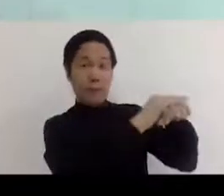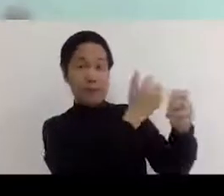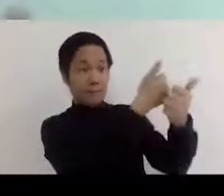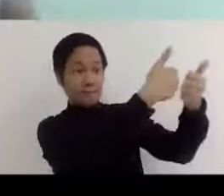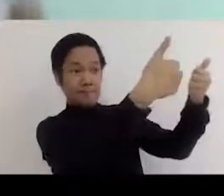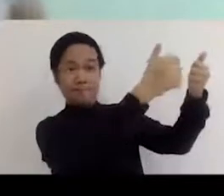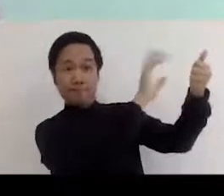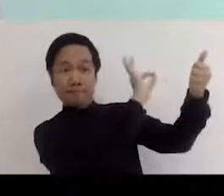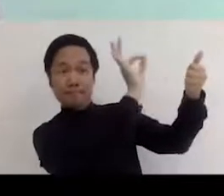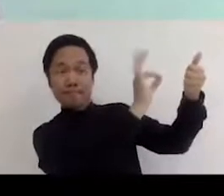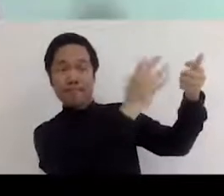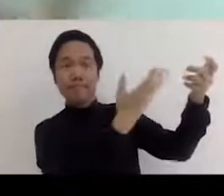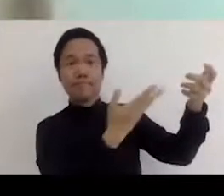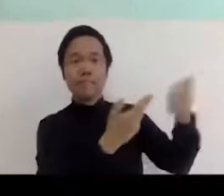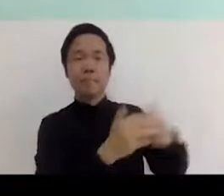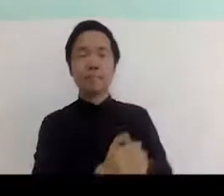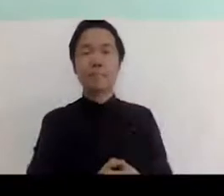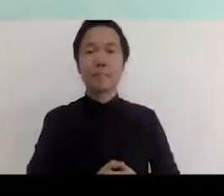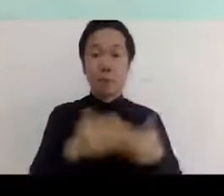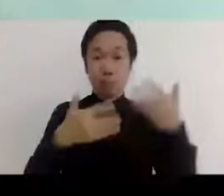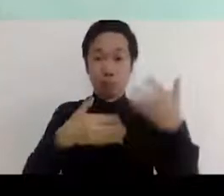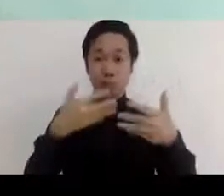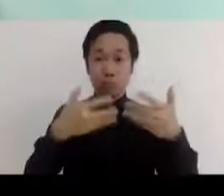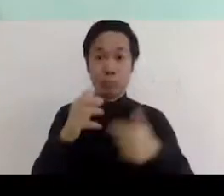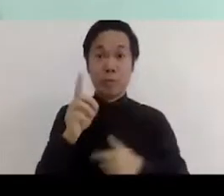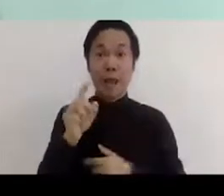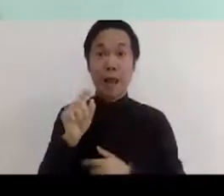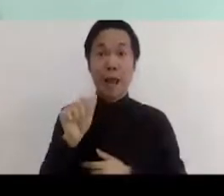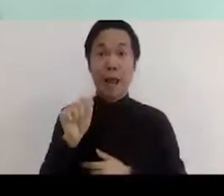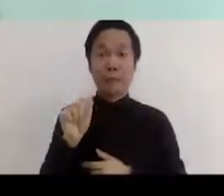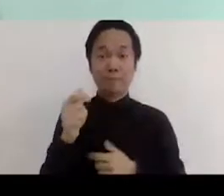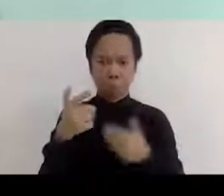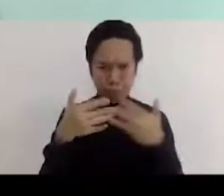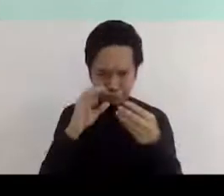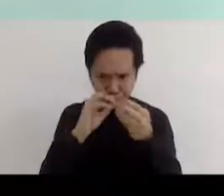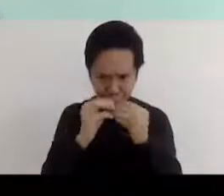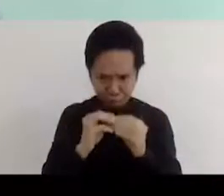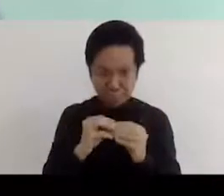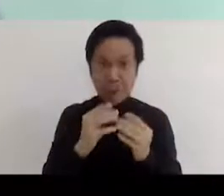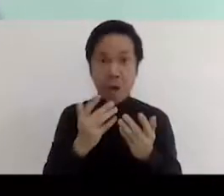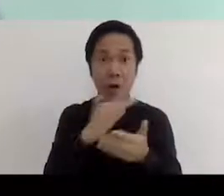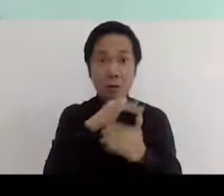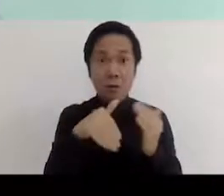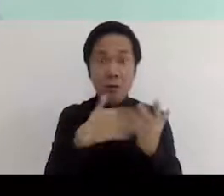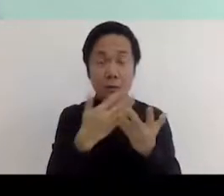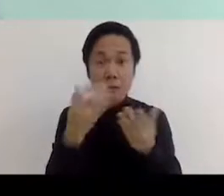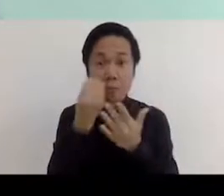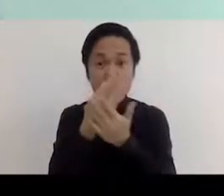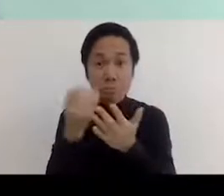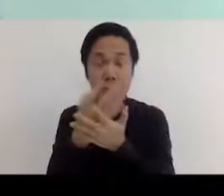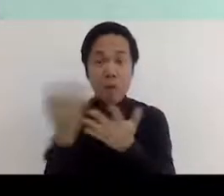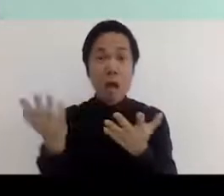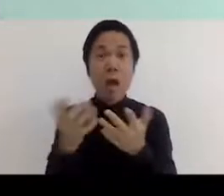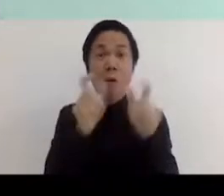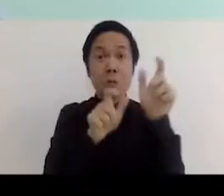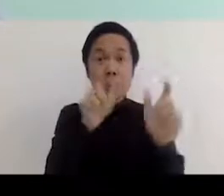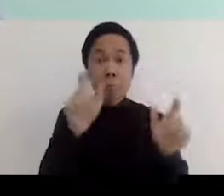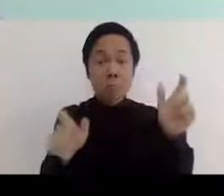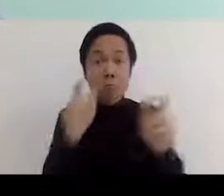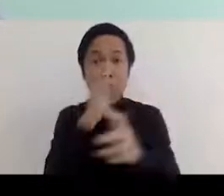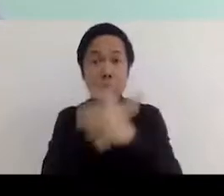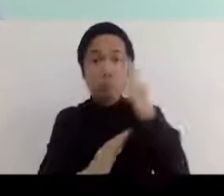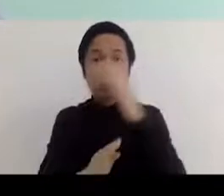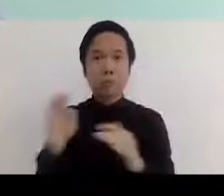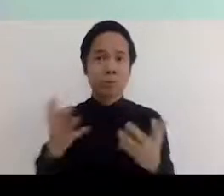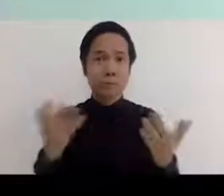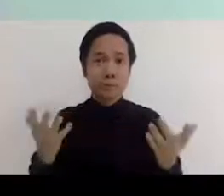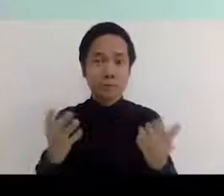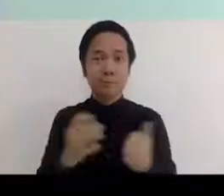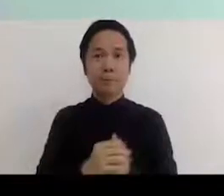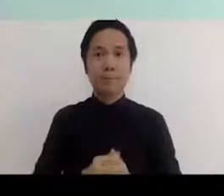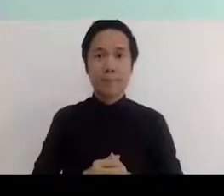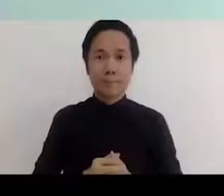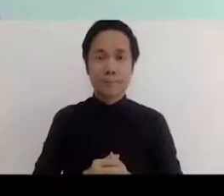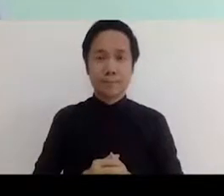are in facilities, or being tested, or being affected, are being risked in this response as far as their